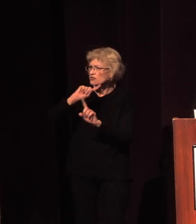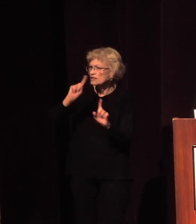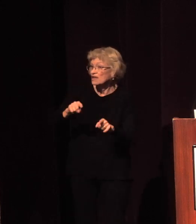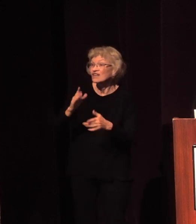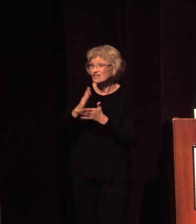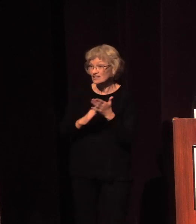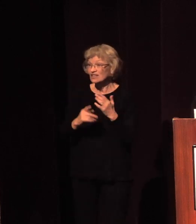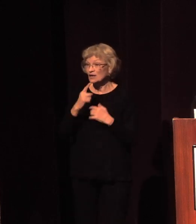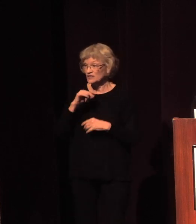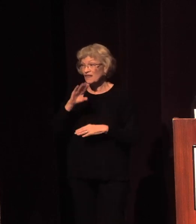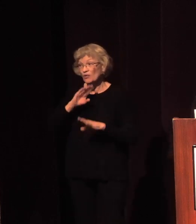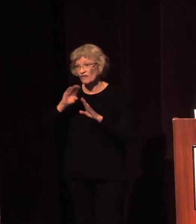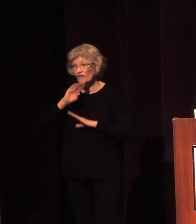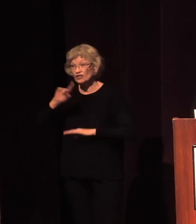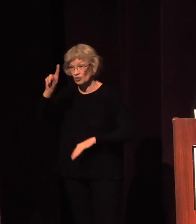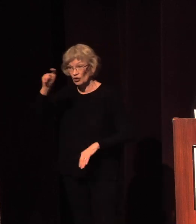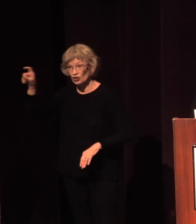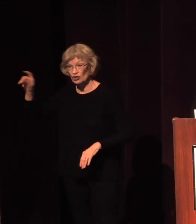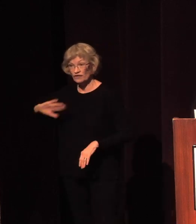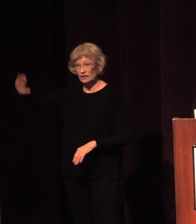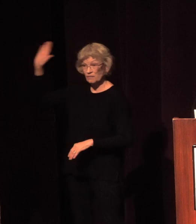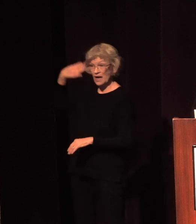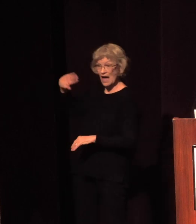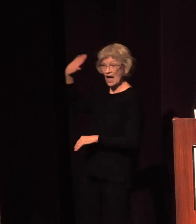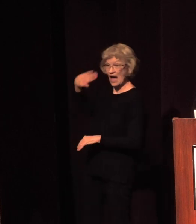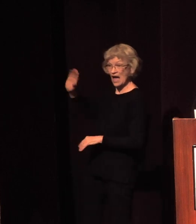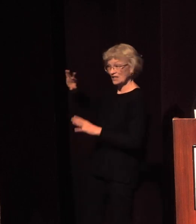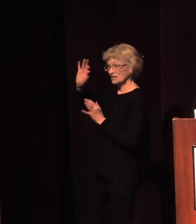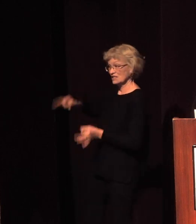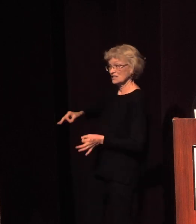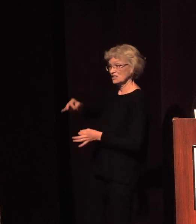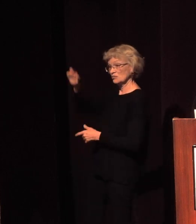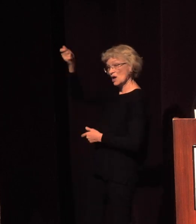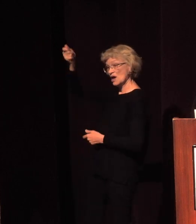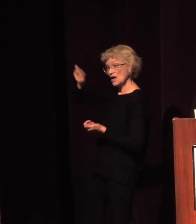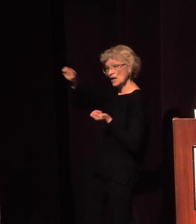accuracy and relevance of the survey results while simultaneously voicing